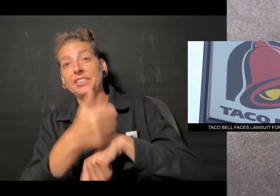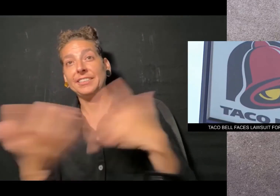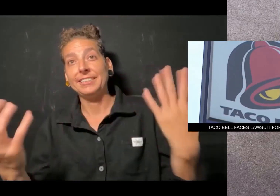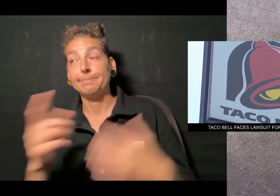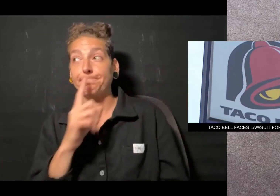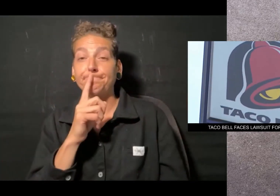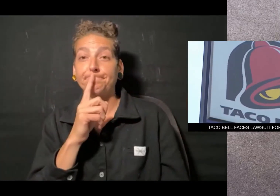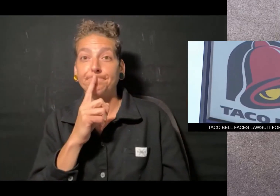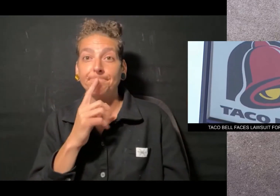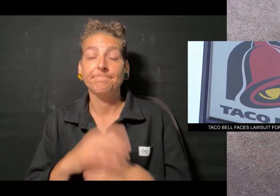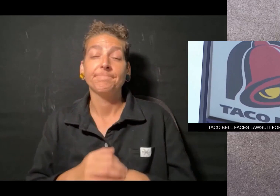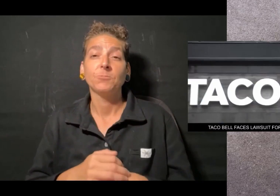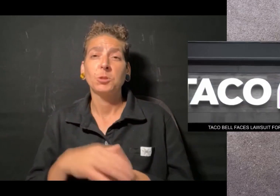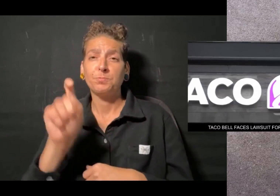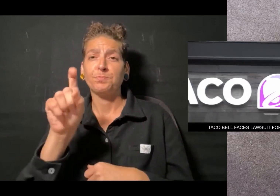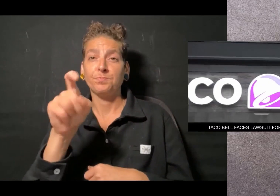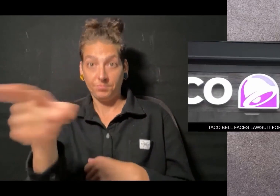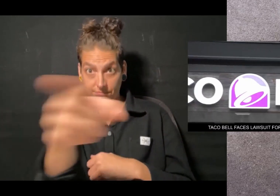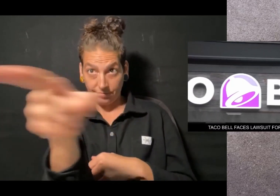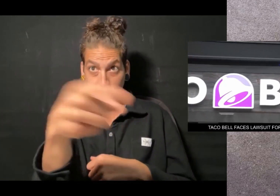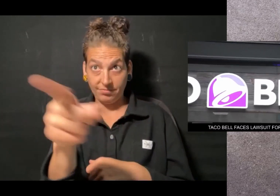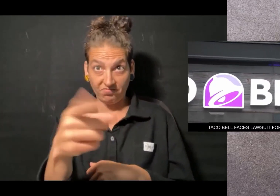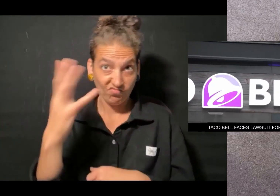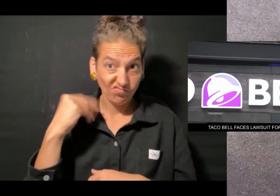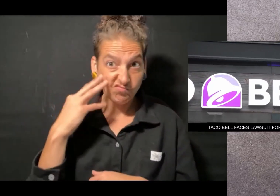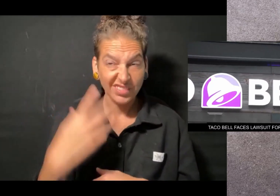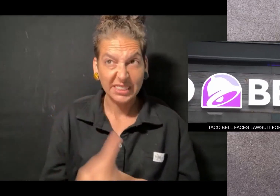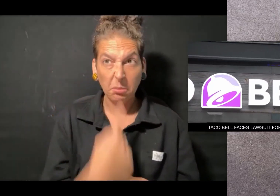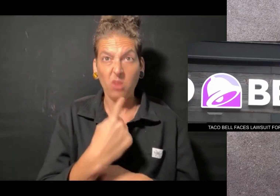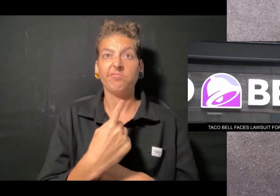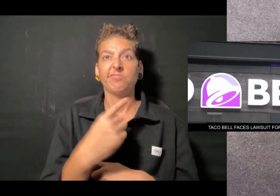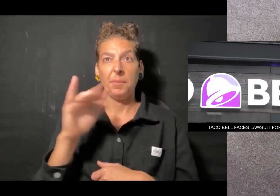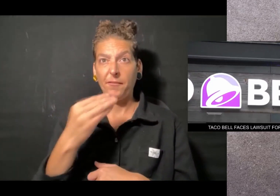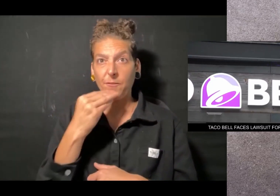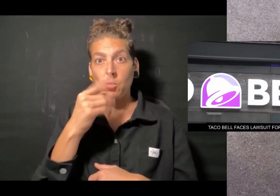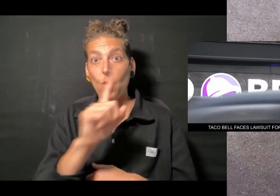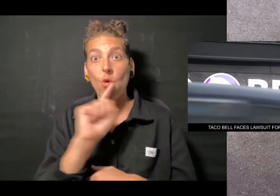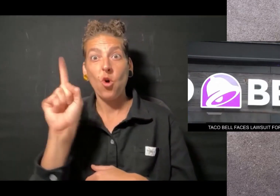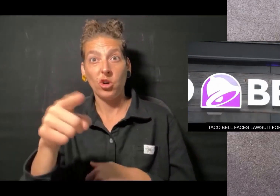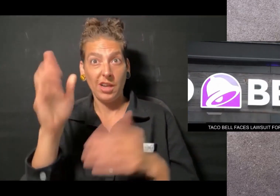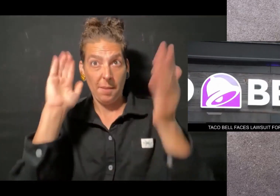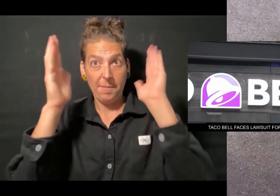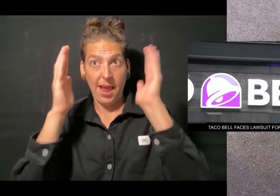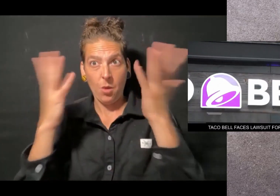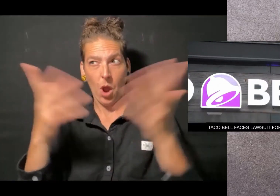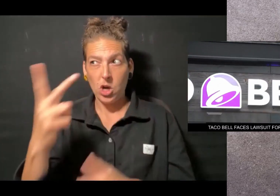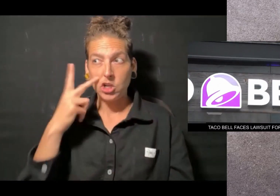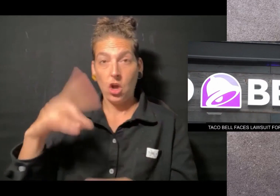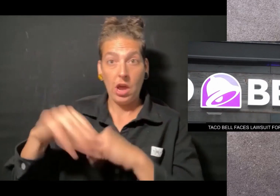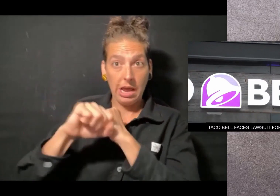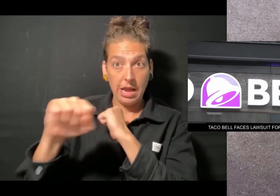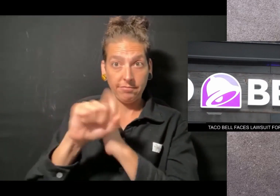accusations just curious have you ever been disappointed by the food you ordered compared